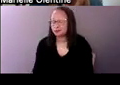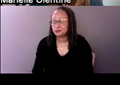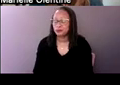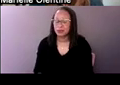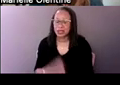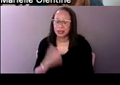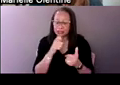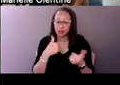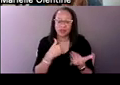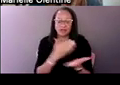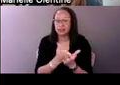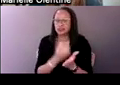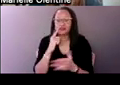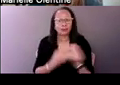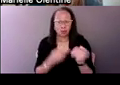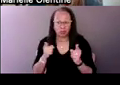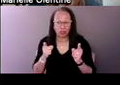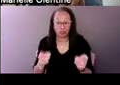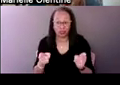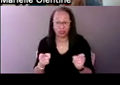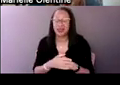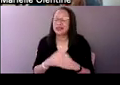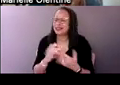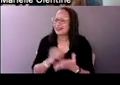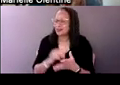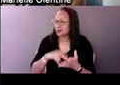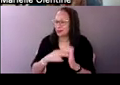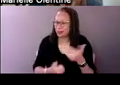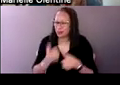policy or lawmakers. Those people aren't necessarily